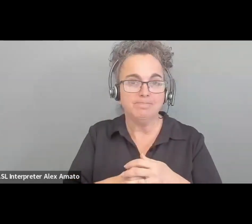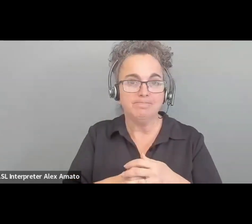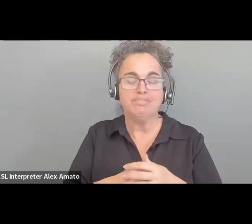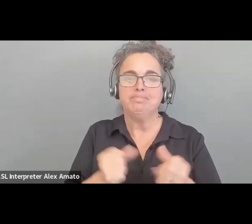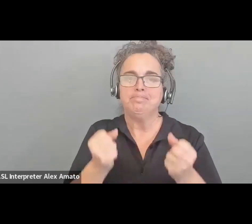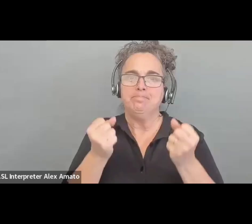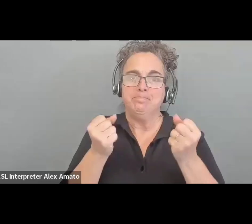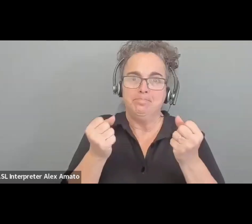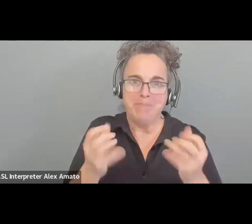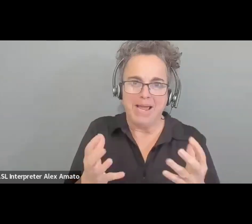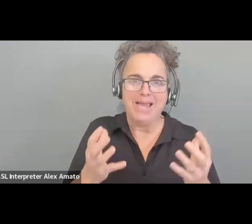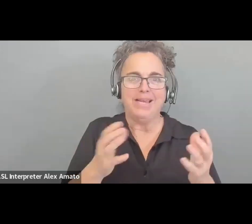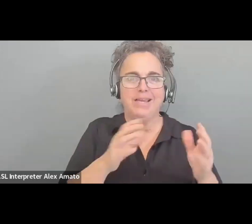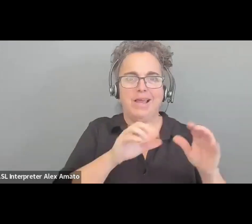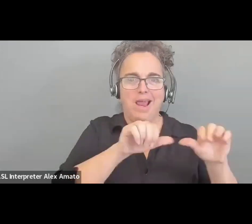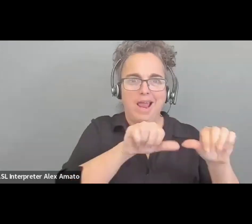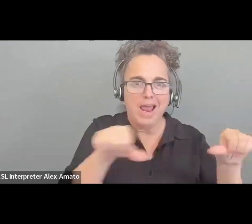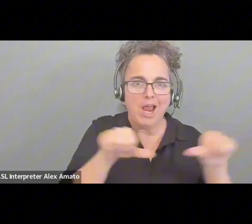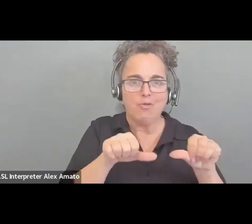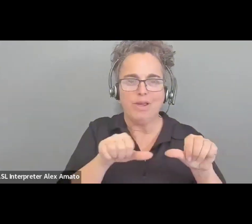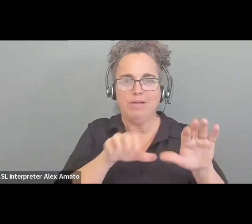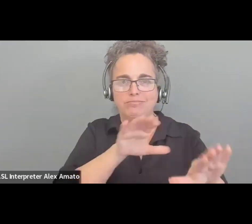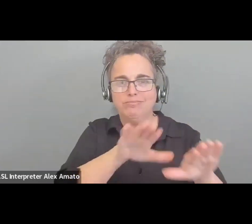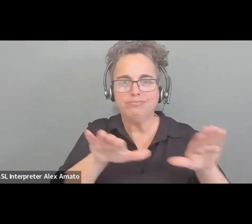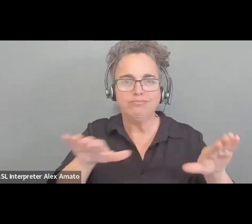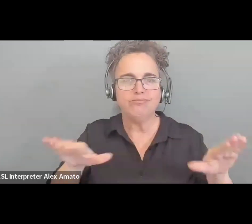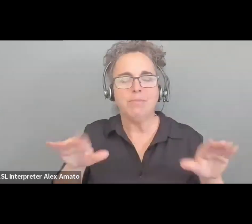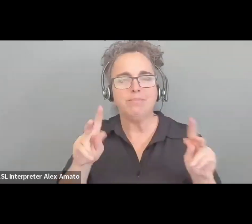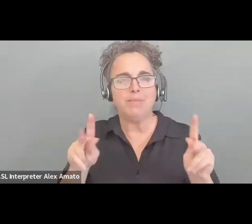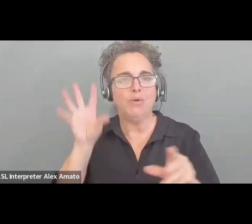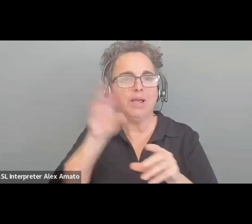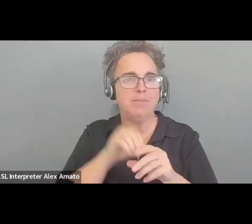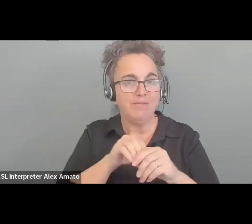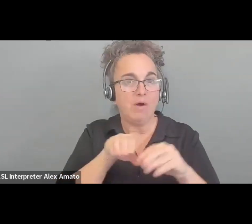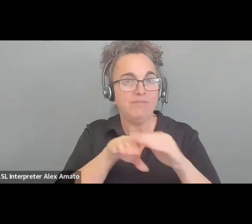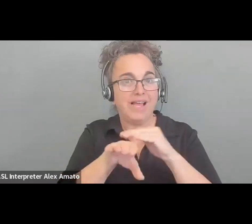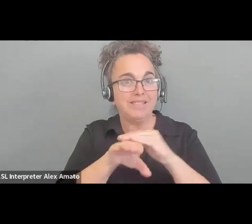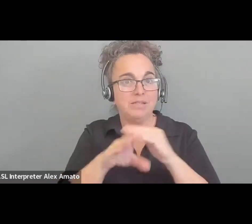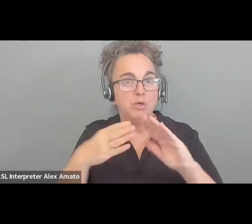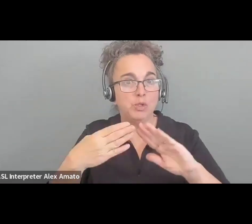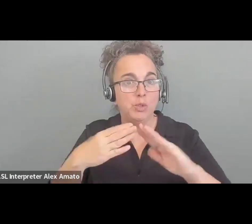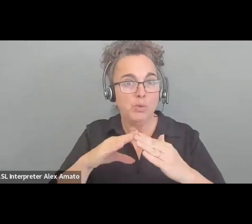for people to be a part of the accessibility community doing this work.